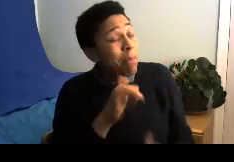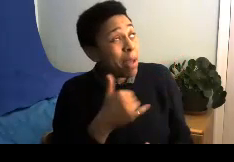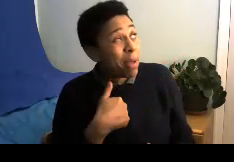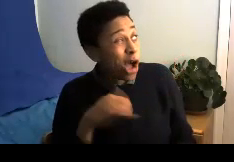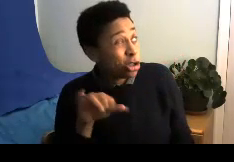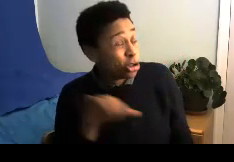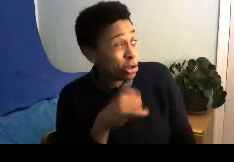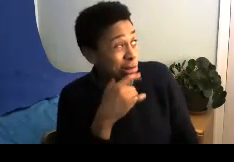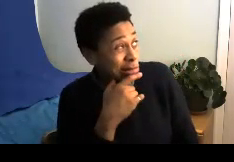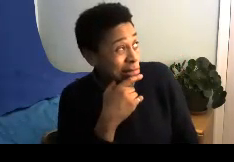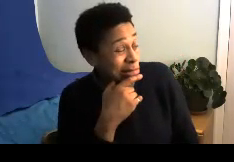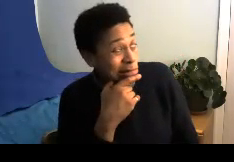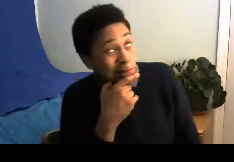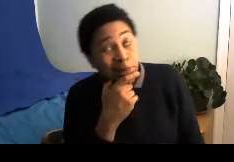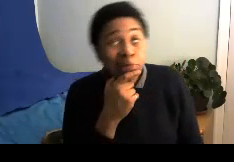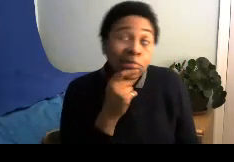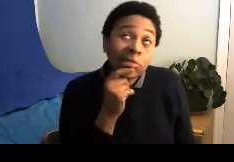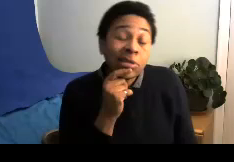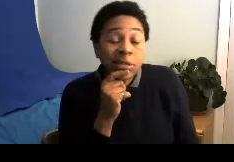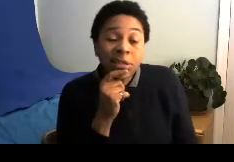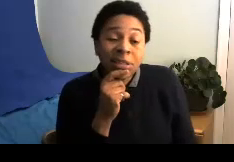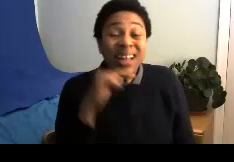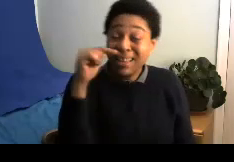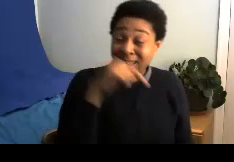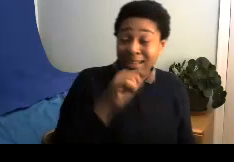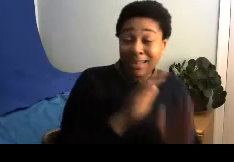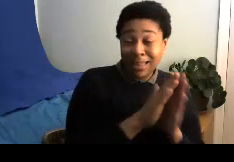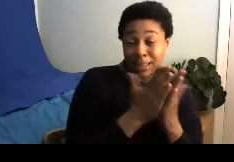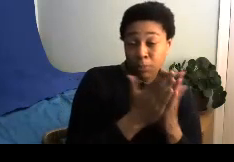has really, sort of, you know, it's only been out for six